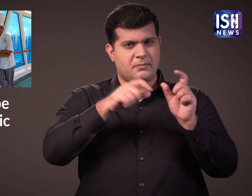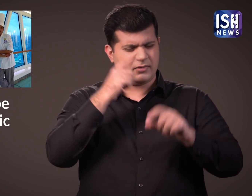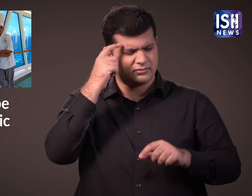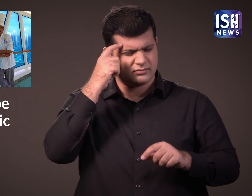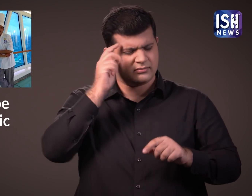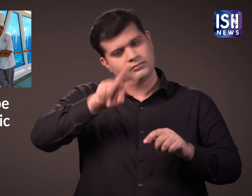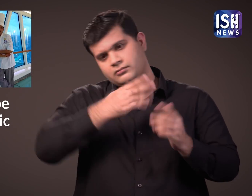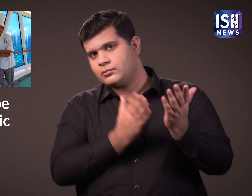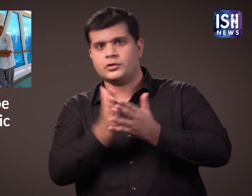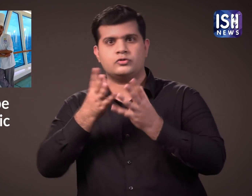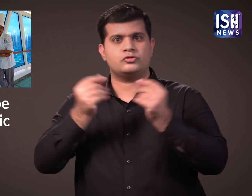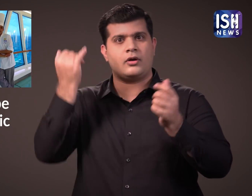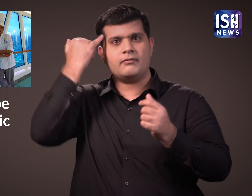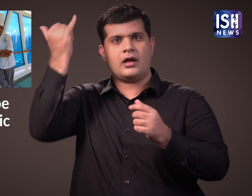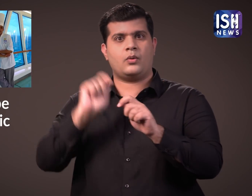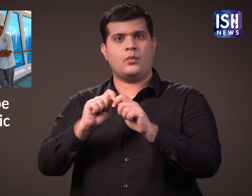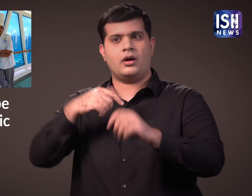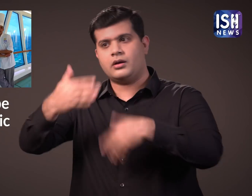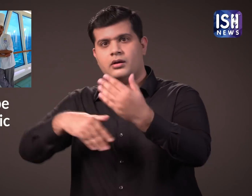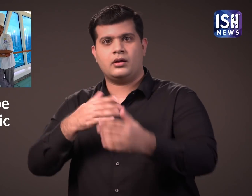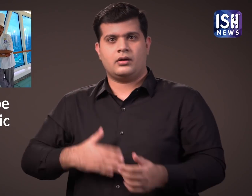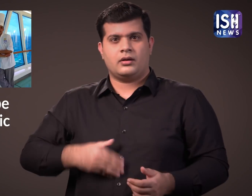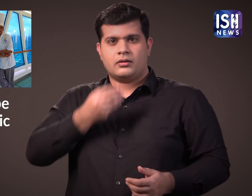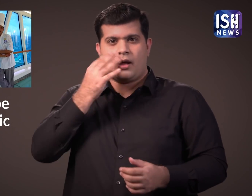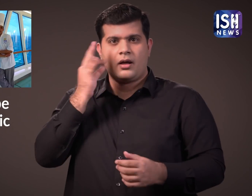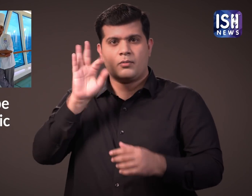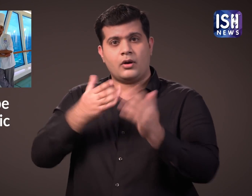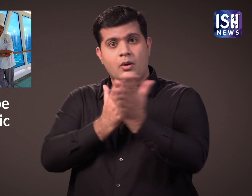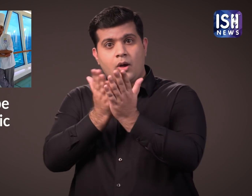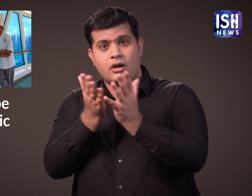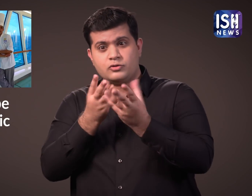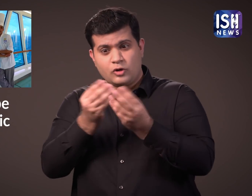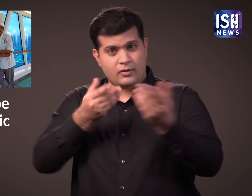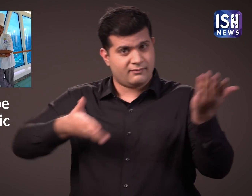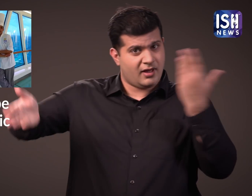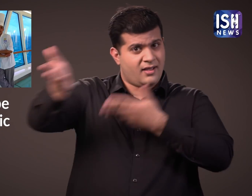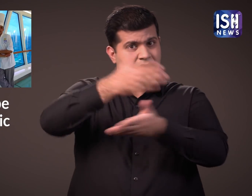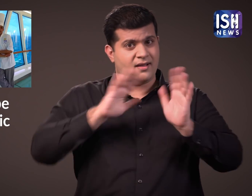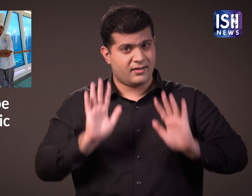So in order to sustain their livelihood, people decided to take up alternate jobs.